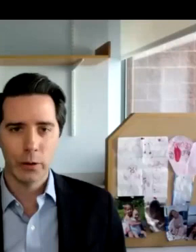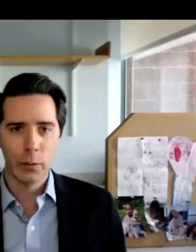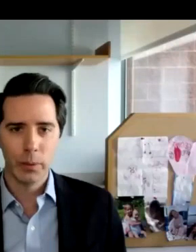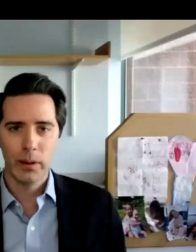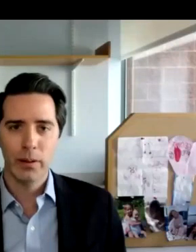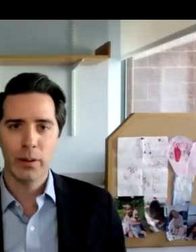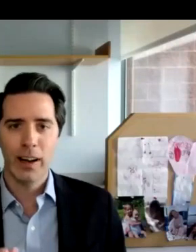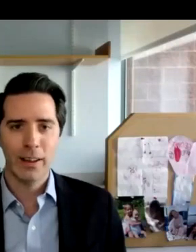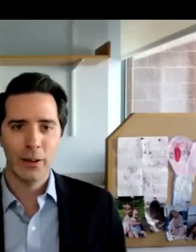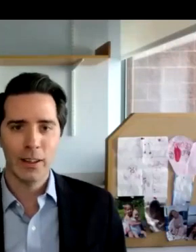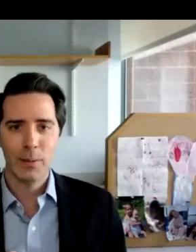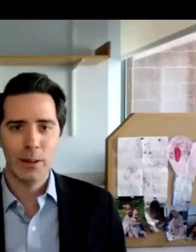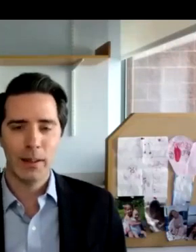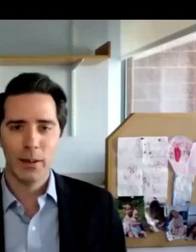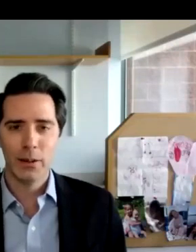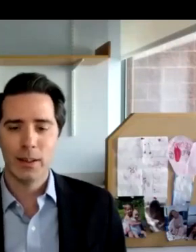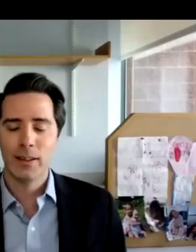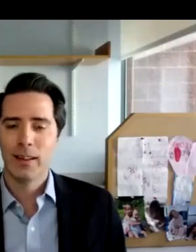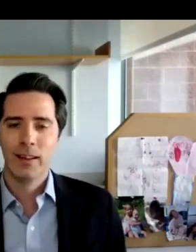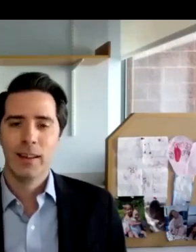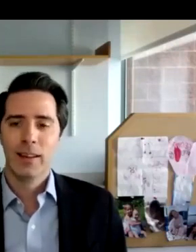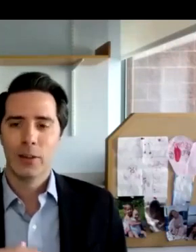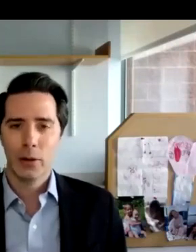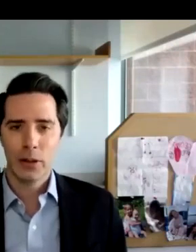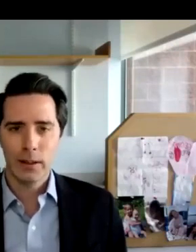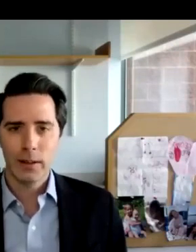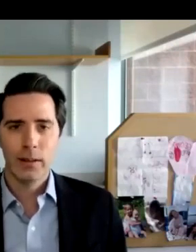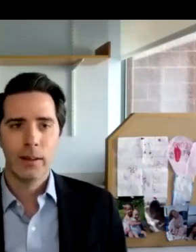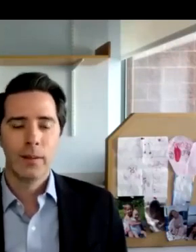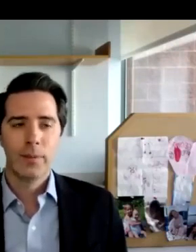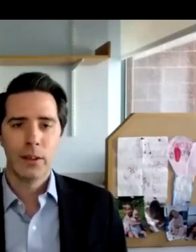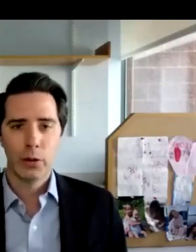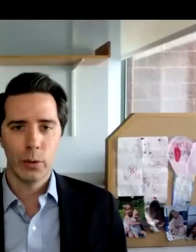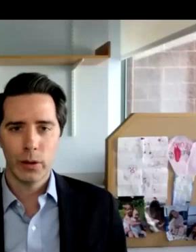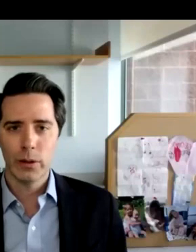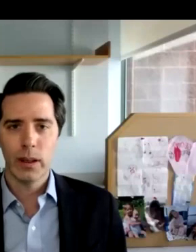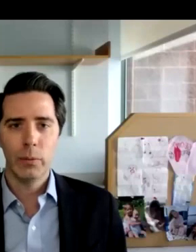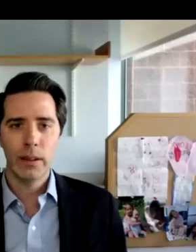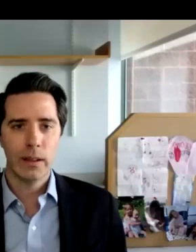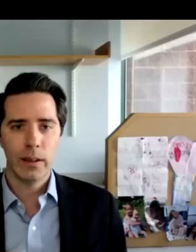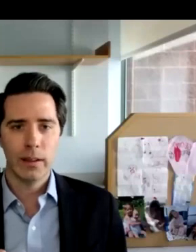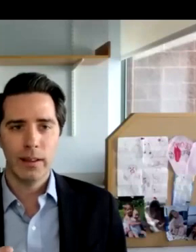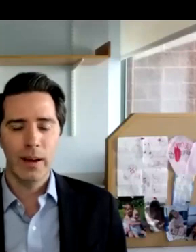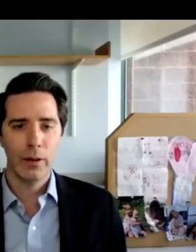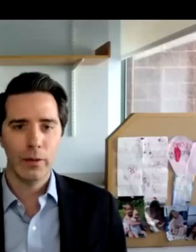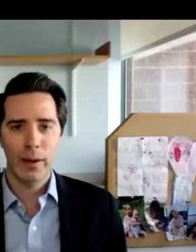group of audiologists speech pathologists surgeons